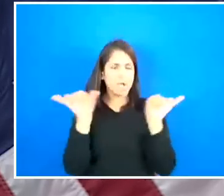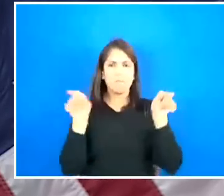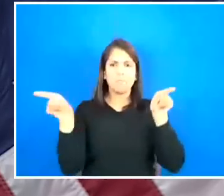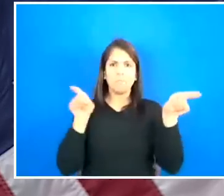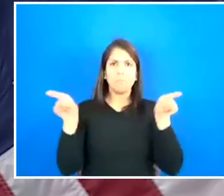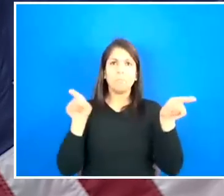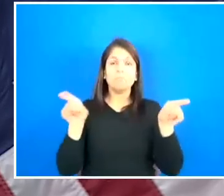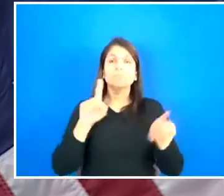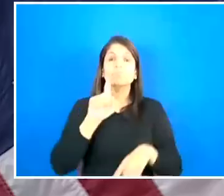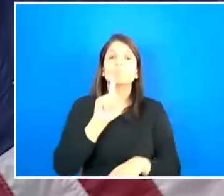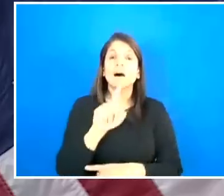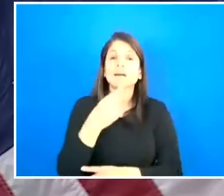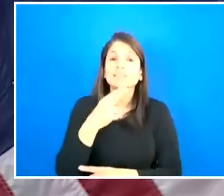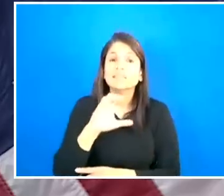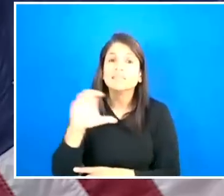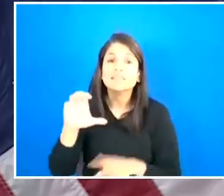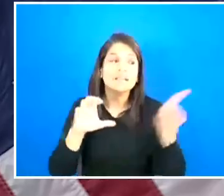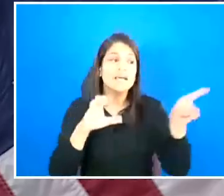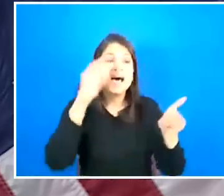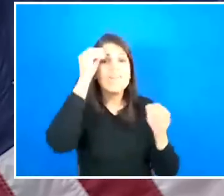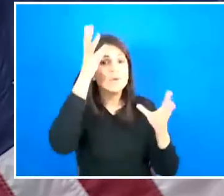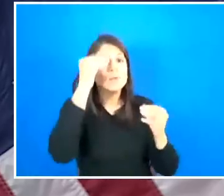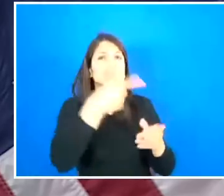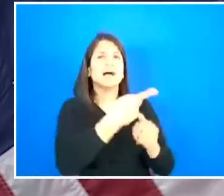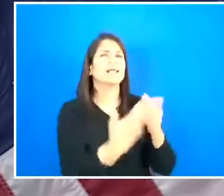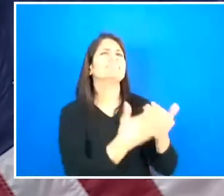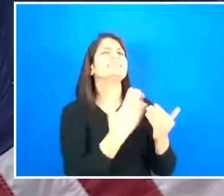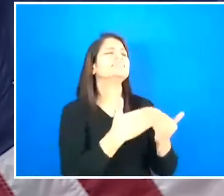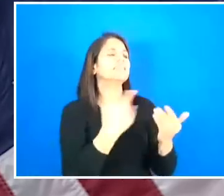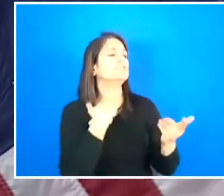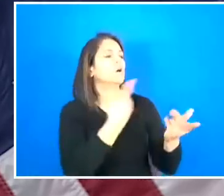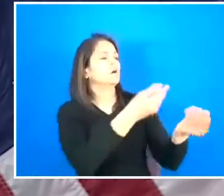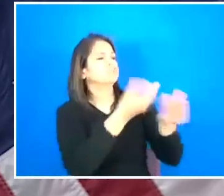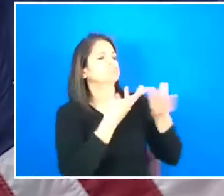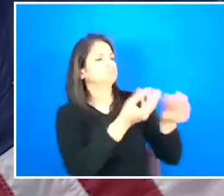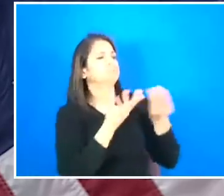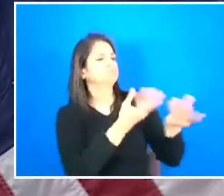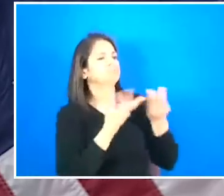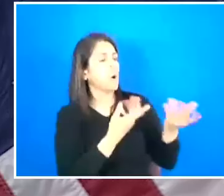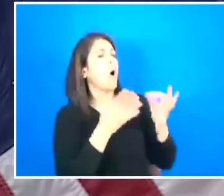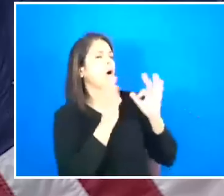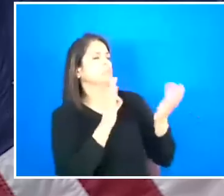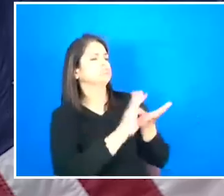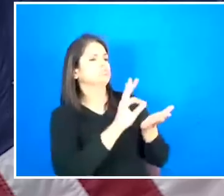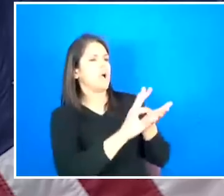APHPENING THRUOGHUOT,B UT IT'S MORE READILY AVAILABLE CONSISTENT DATA BECAUSE 56 HOSPITALS